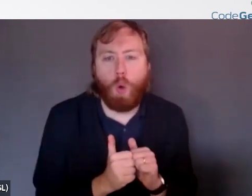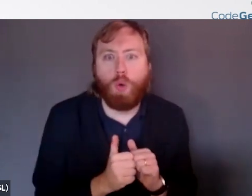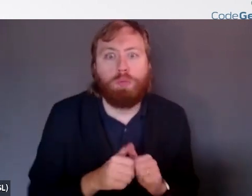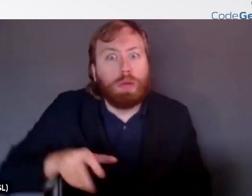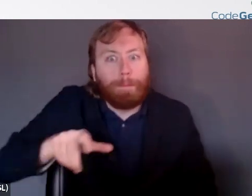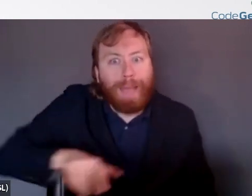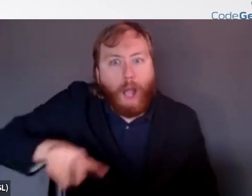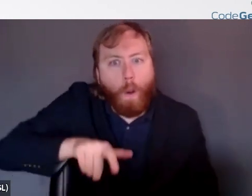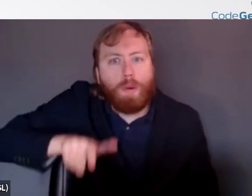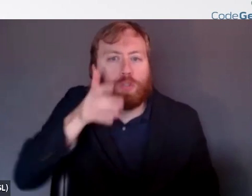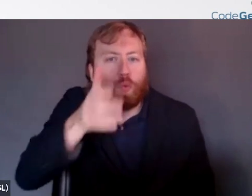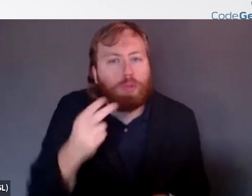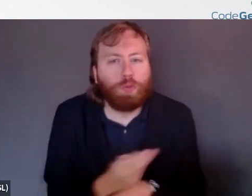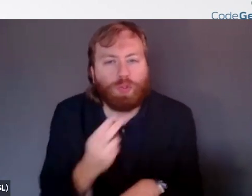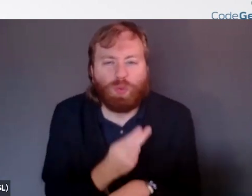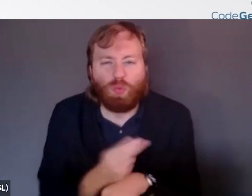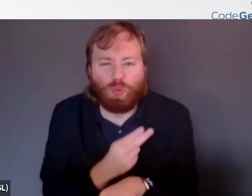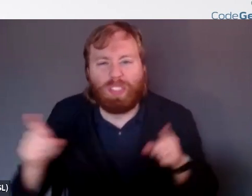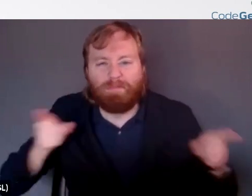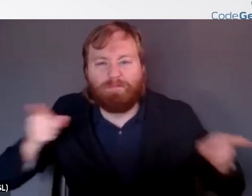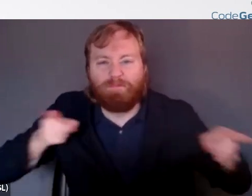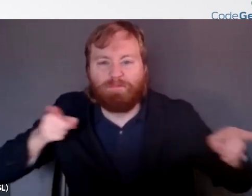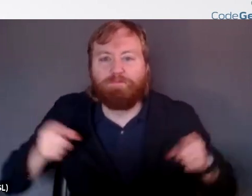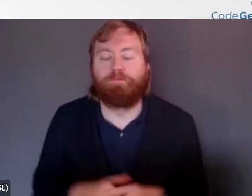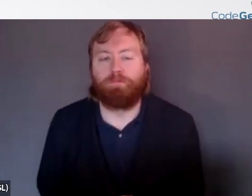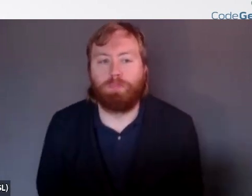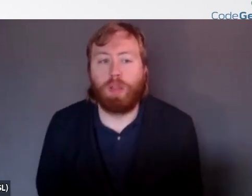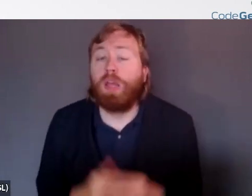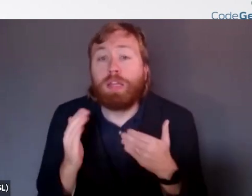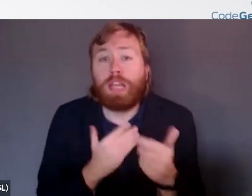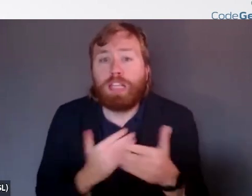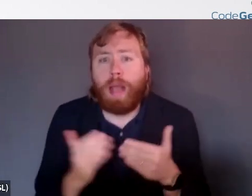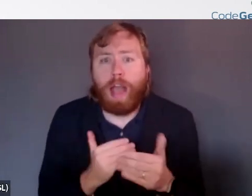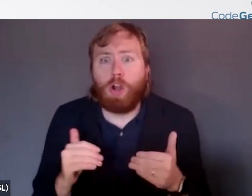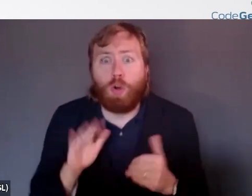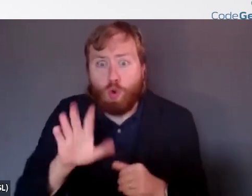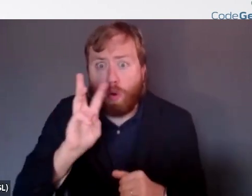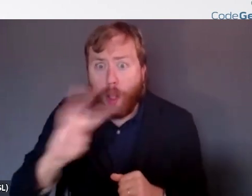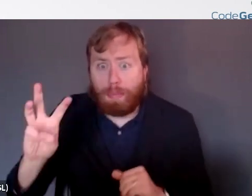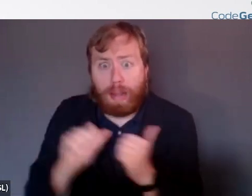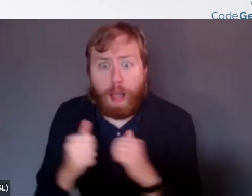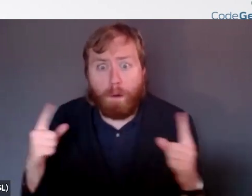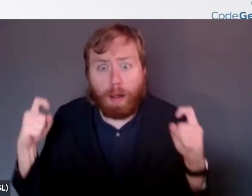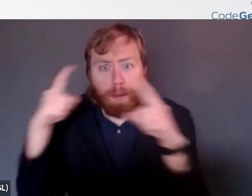Regardless of the complexity of your site, there are solutions available.